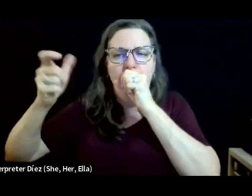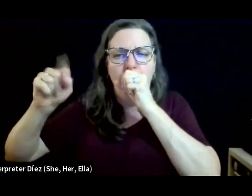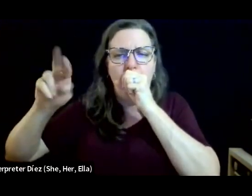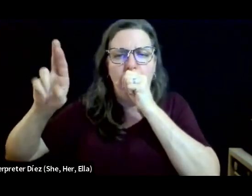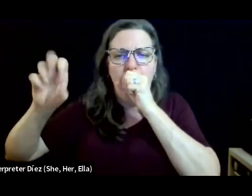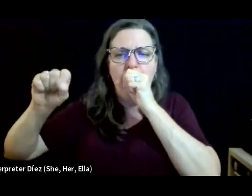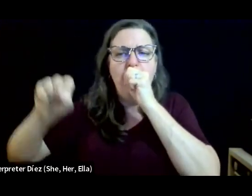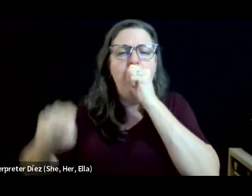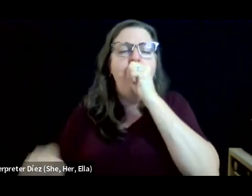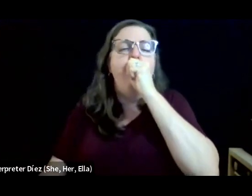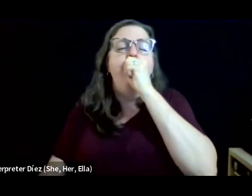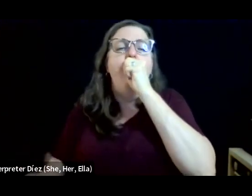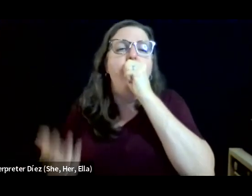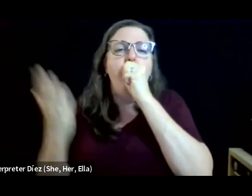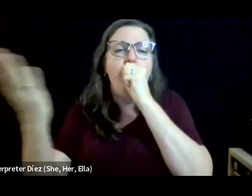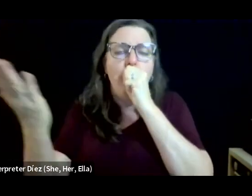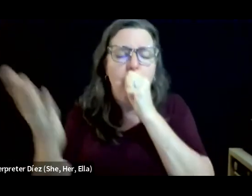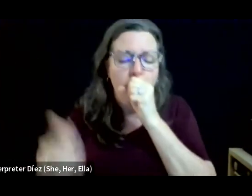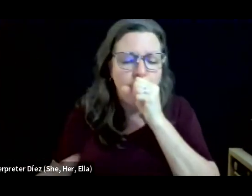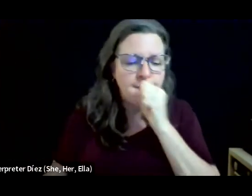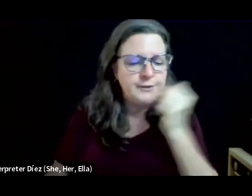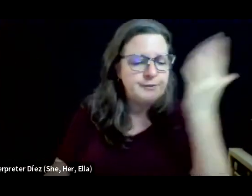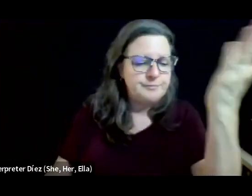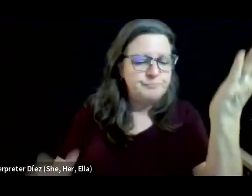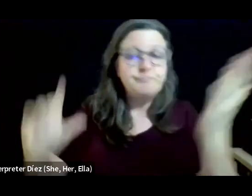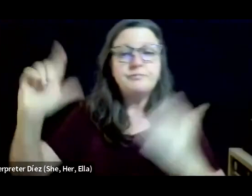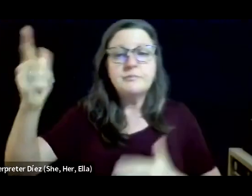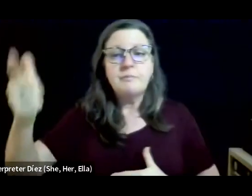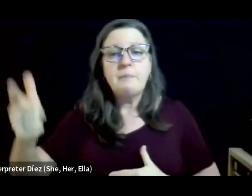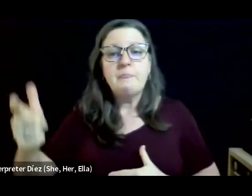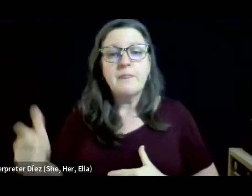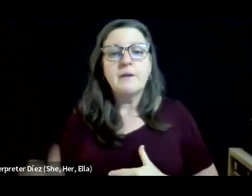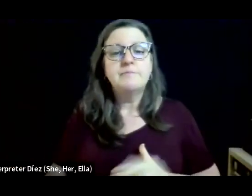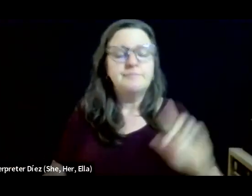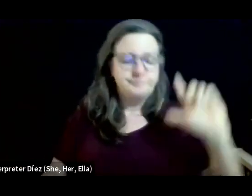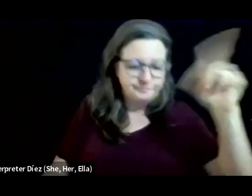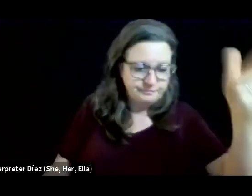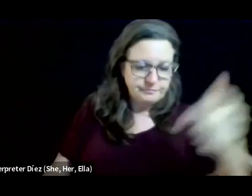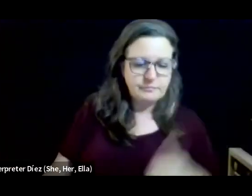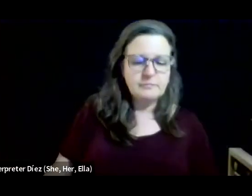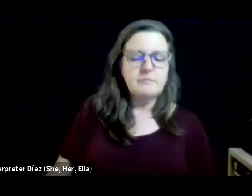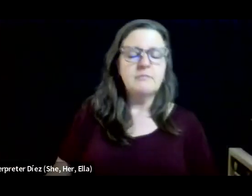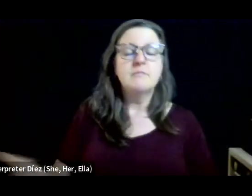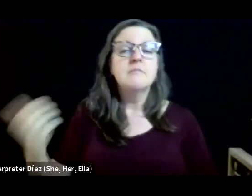Is there a motion? So moved. Is there a second? Second. Any discussion?